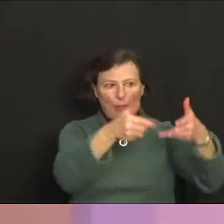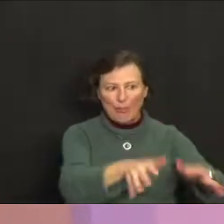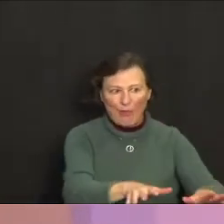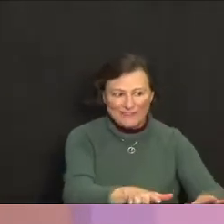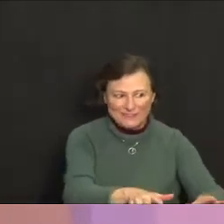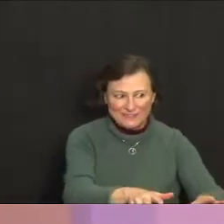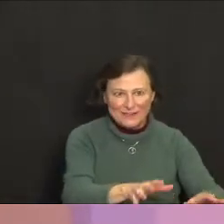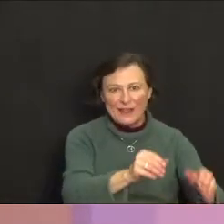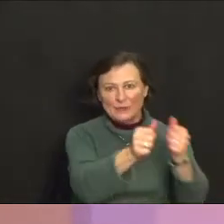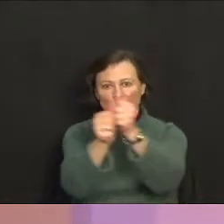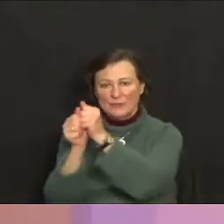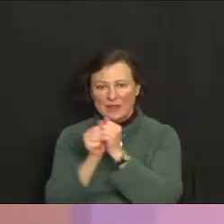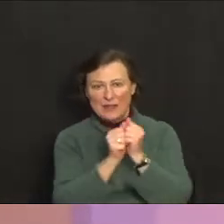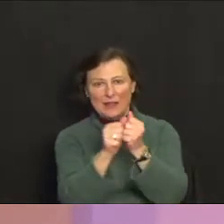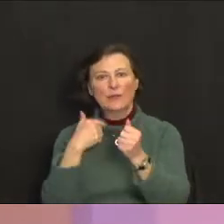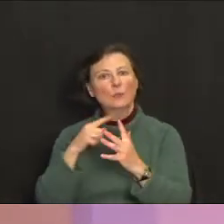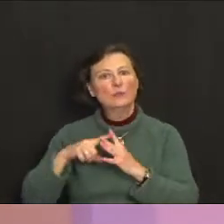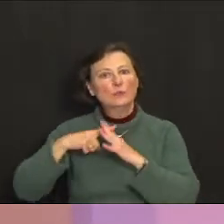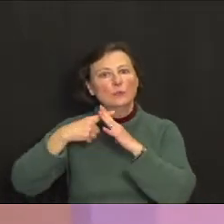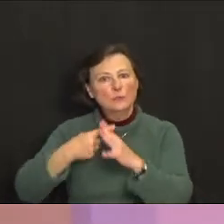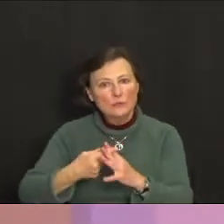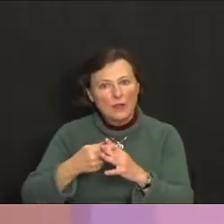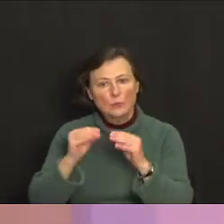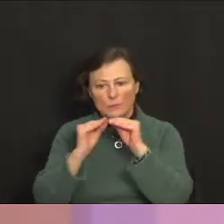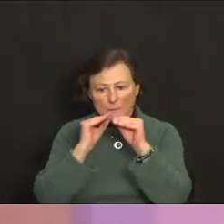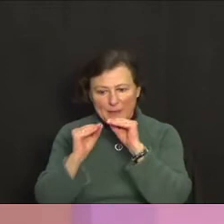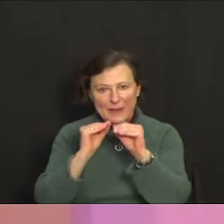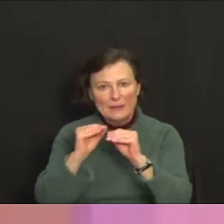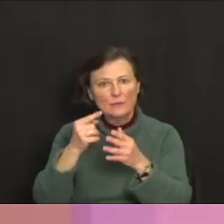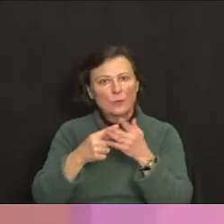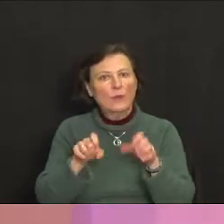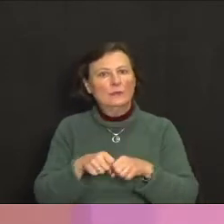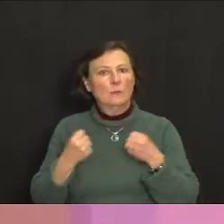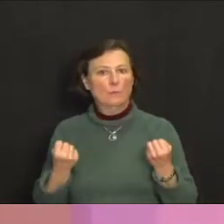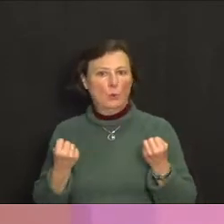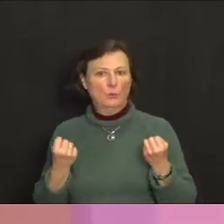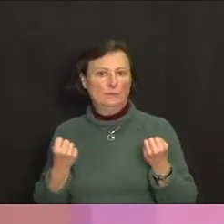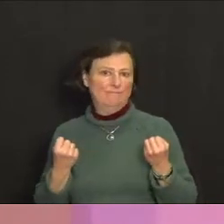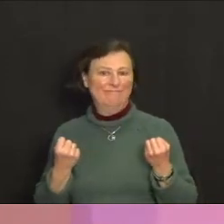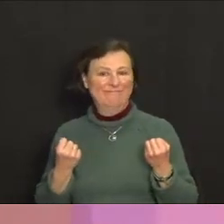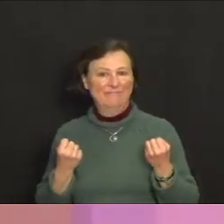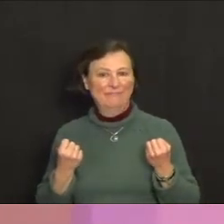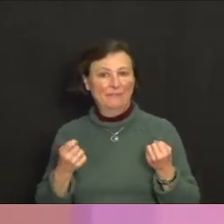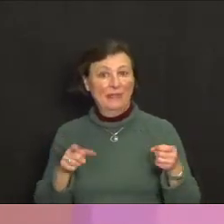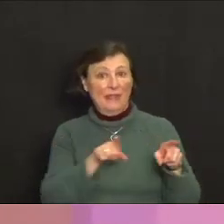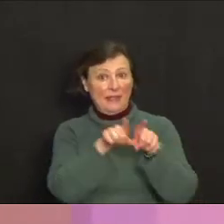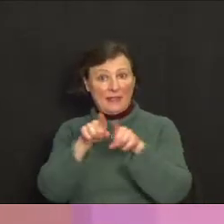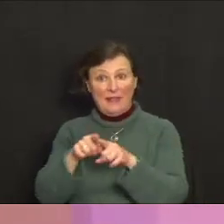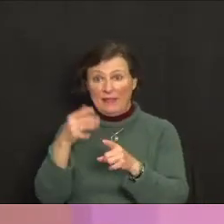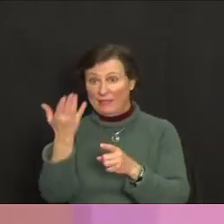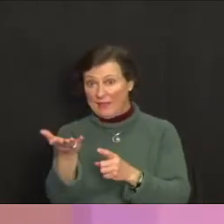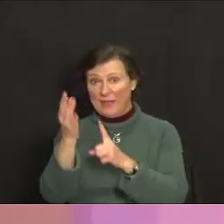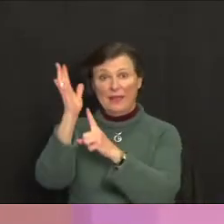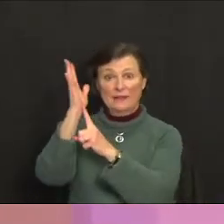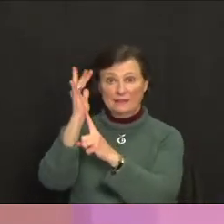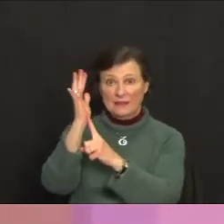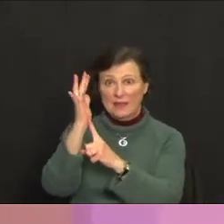we can start to mend what is broken. Just as this candle represents the light in all of us